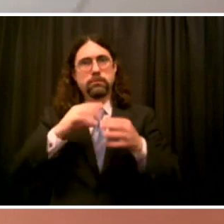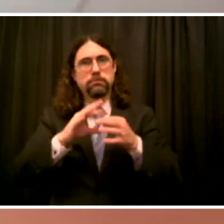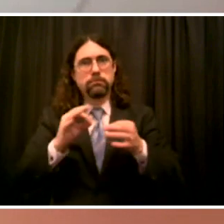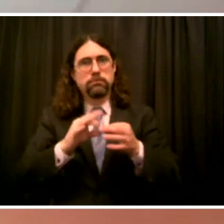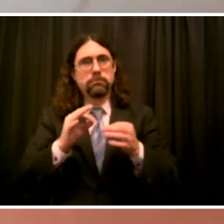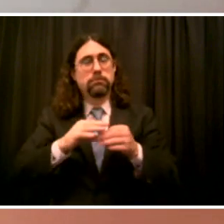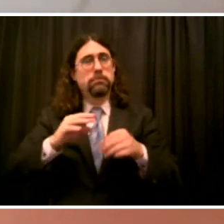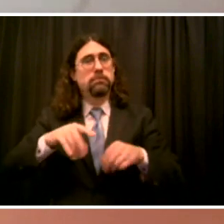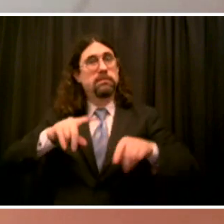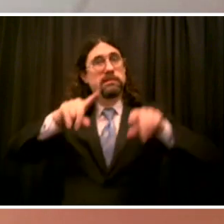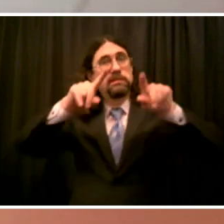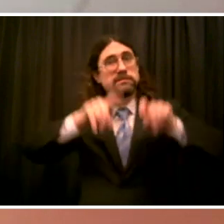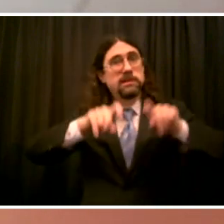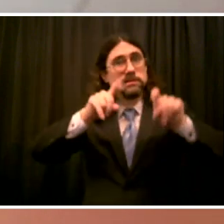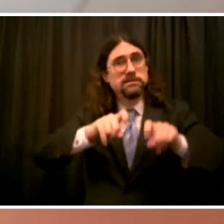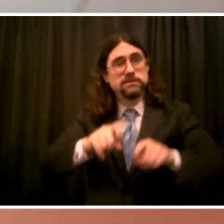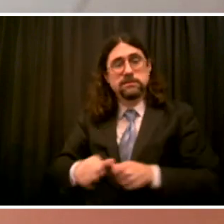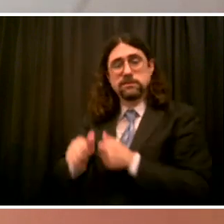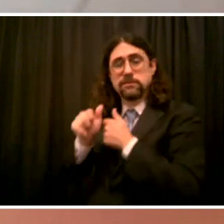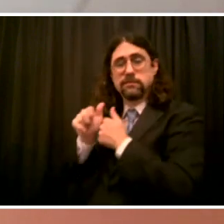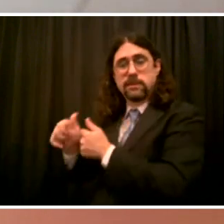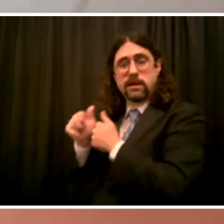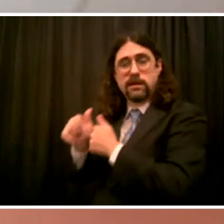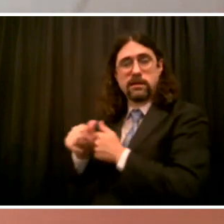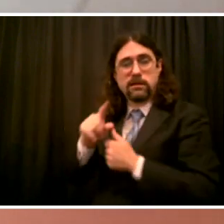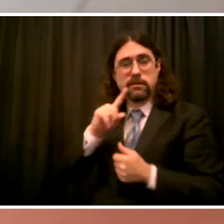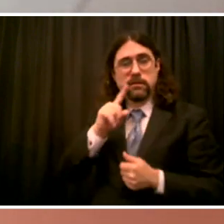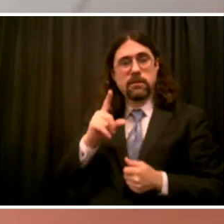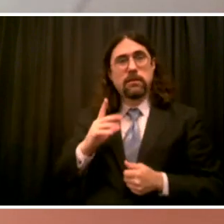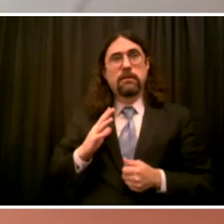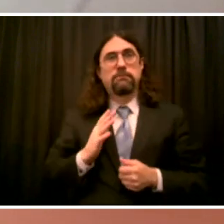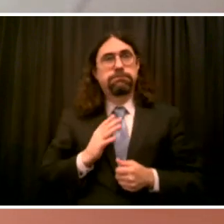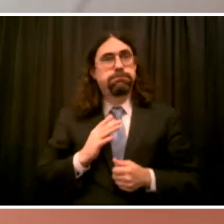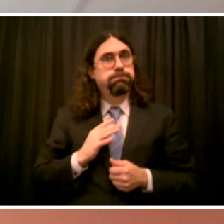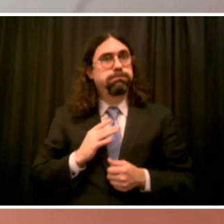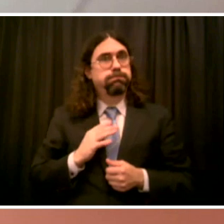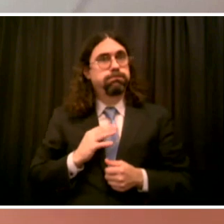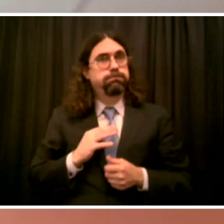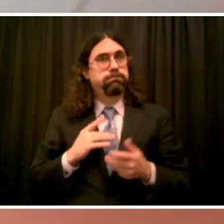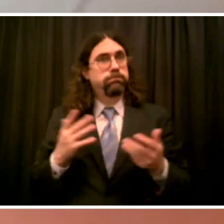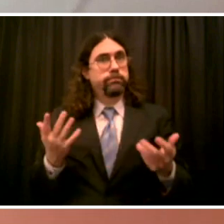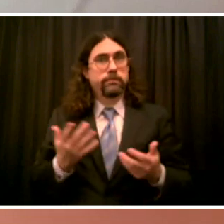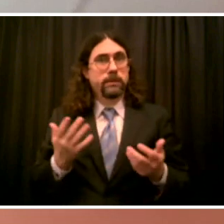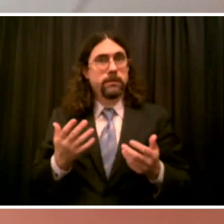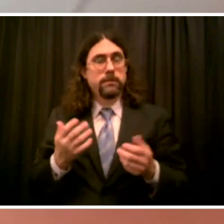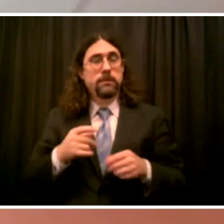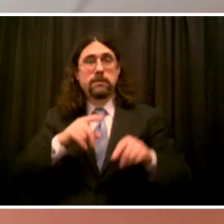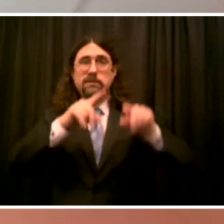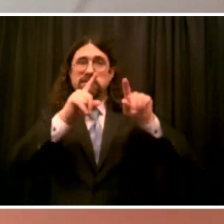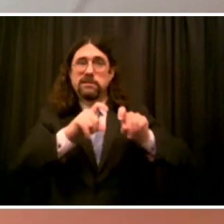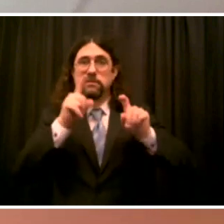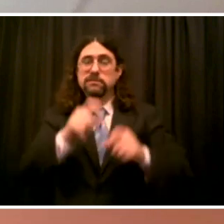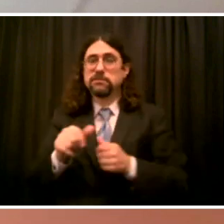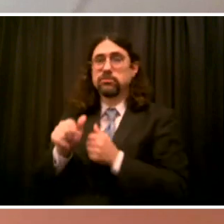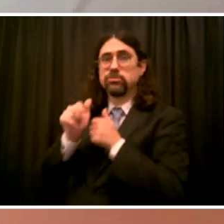TEST AND TRACING ISSE UTHAT'SBE EN ANNOUNC WEDILL BE THAT WE'LL ALSO BEGIN TO HAVE A